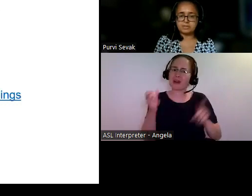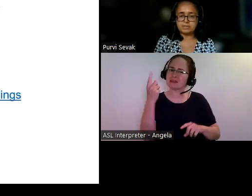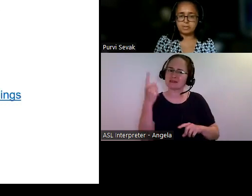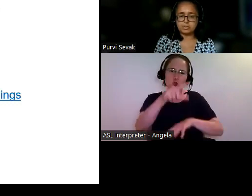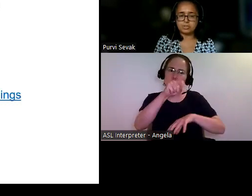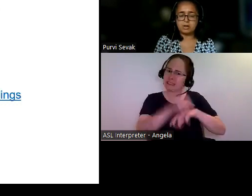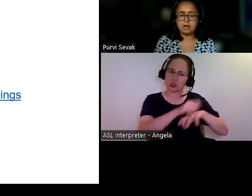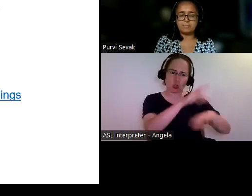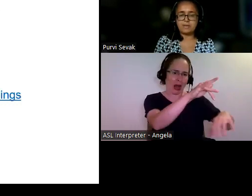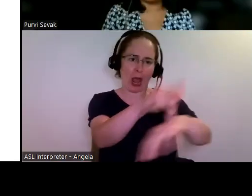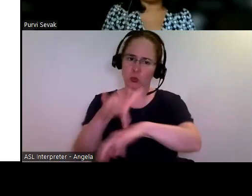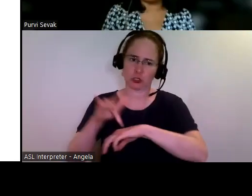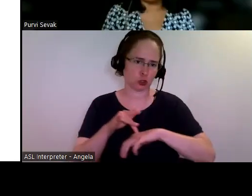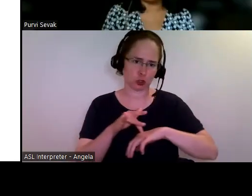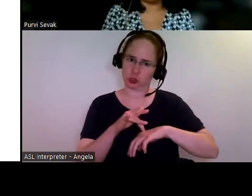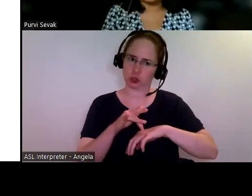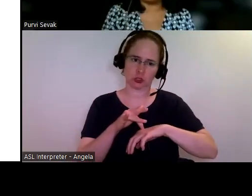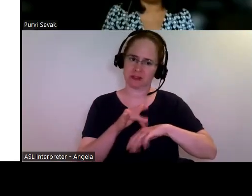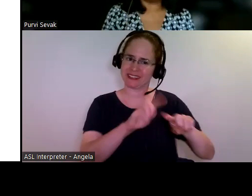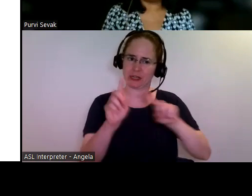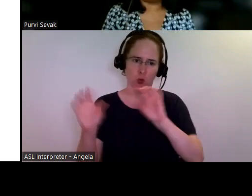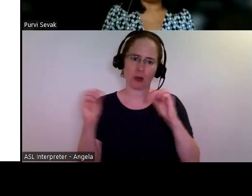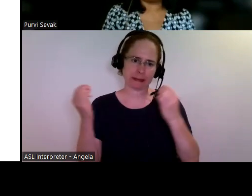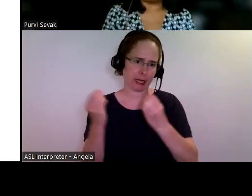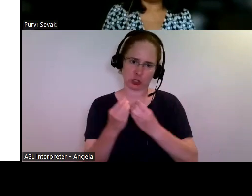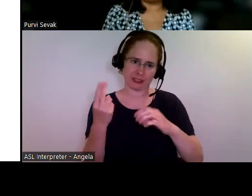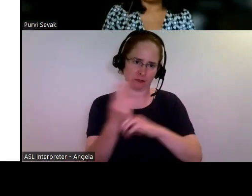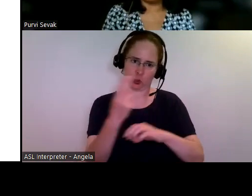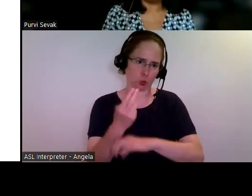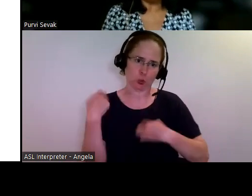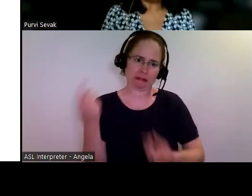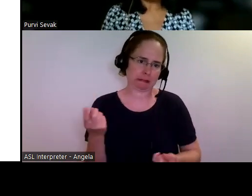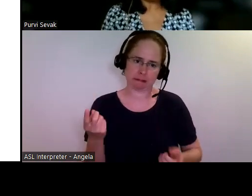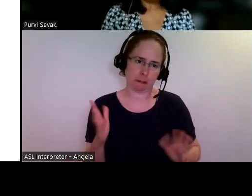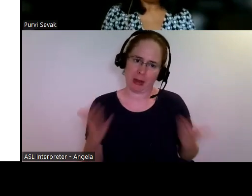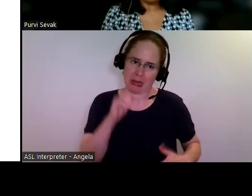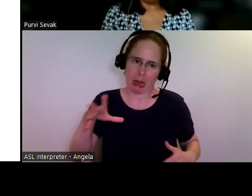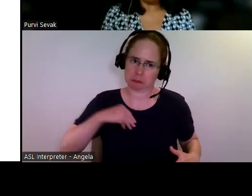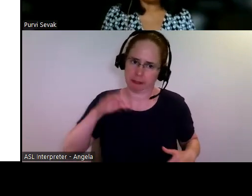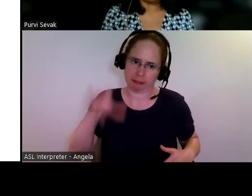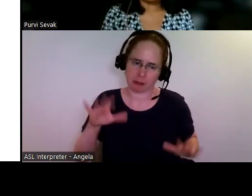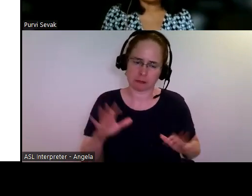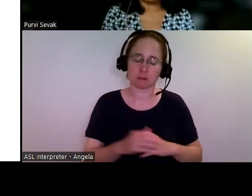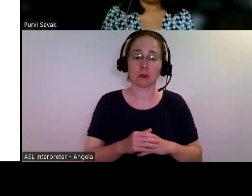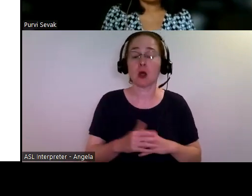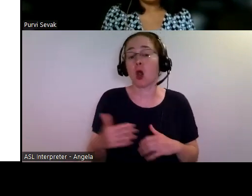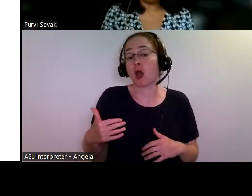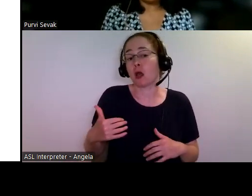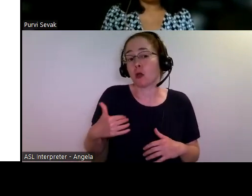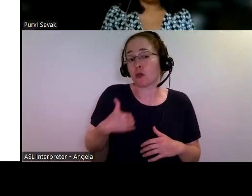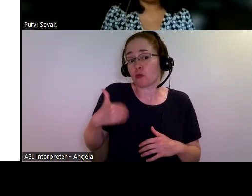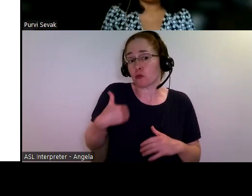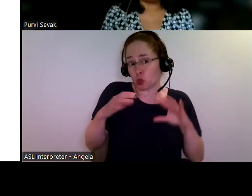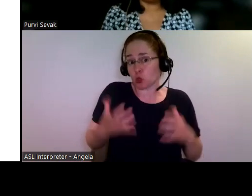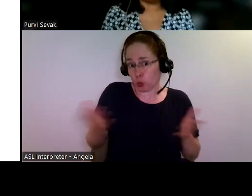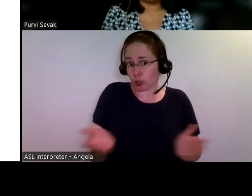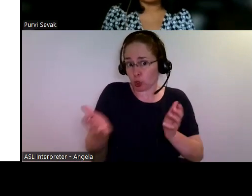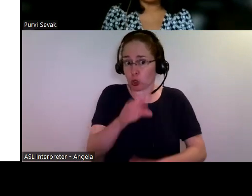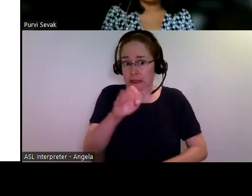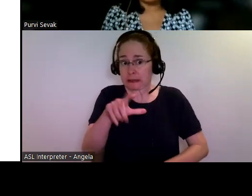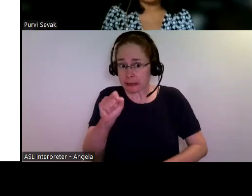outreach that organizations have done. Youth also encouraged CILs to share clear information about